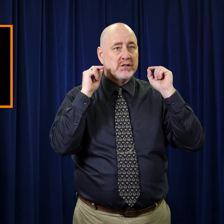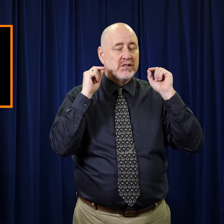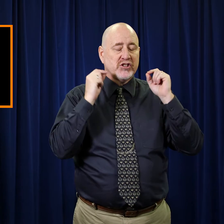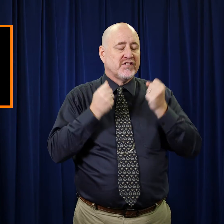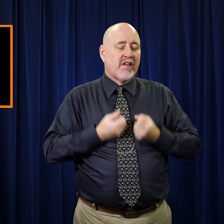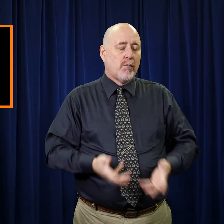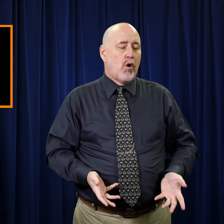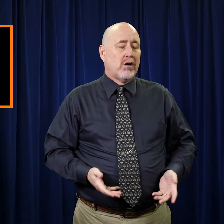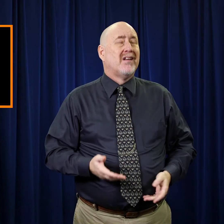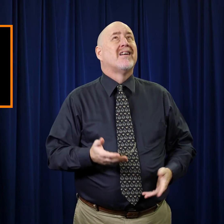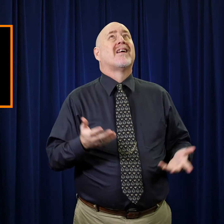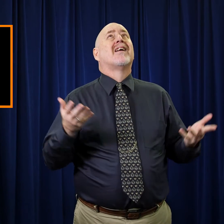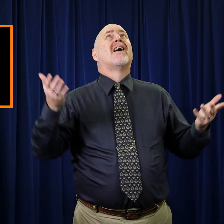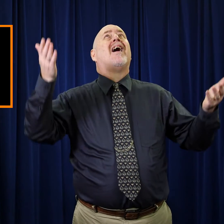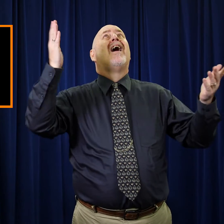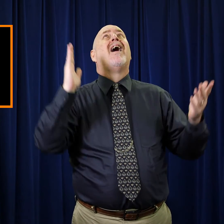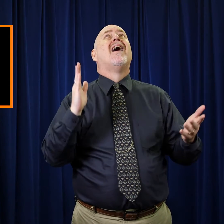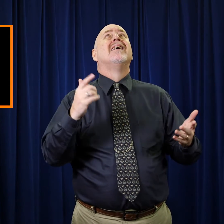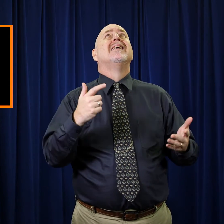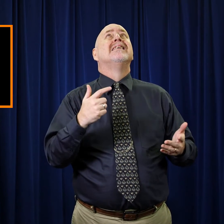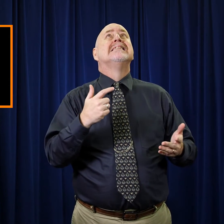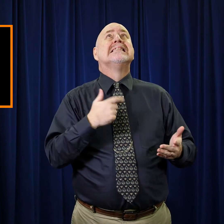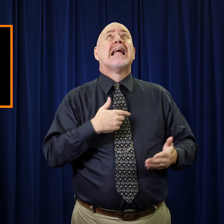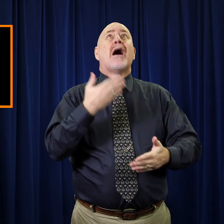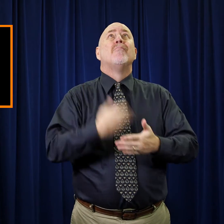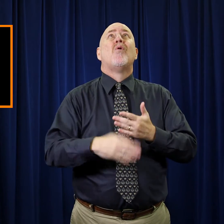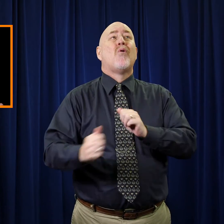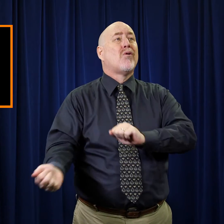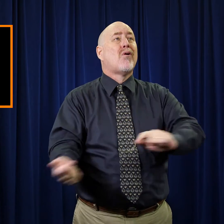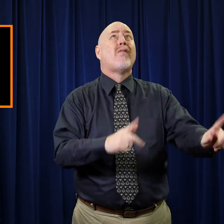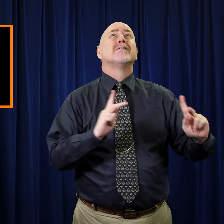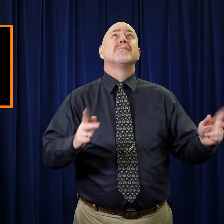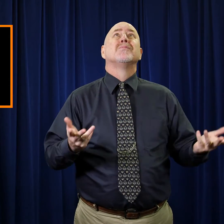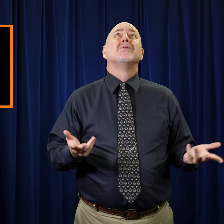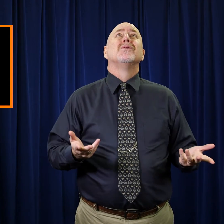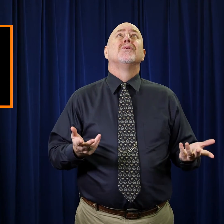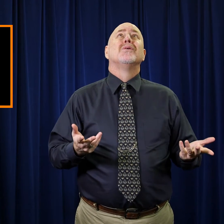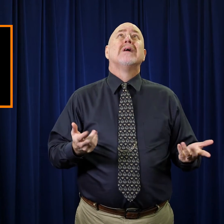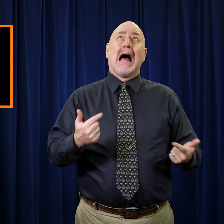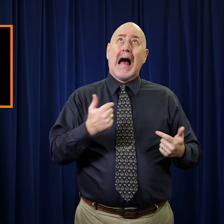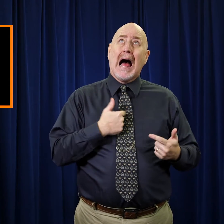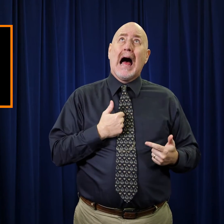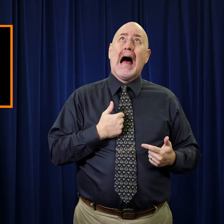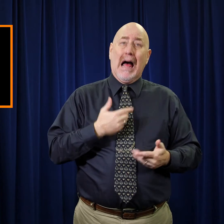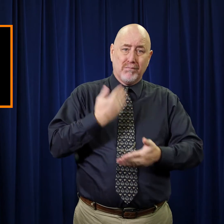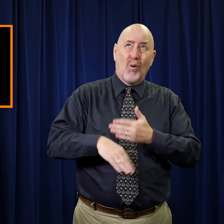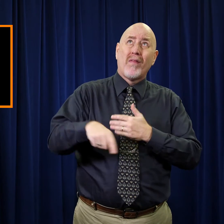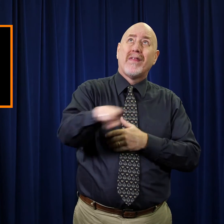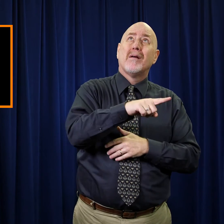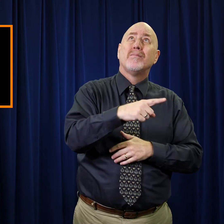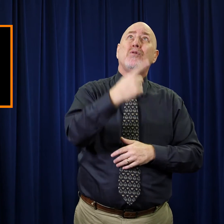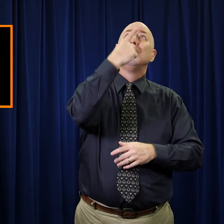kind of has a come-a-part. "God, did I conceive all these people? I mean, did I beget them